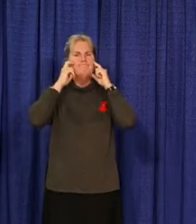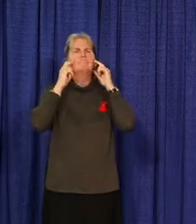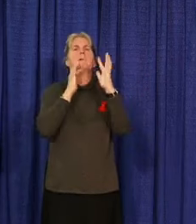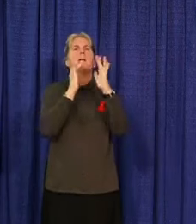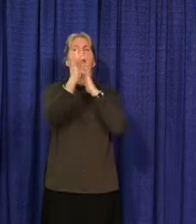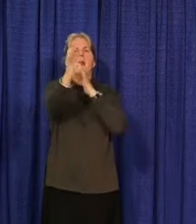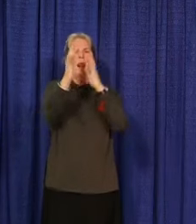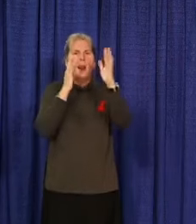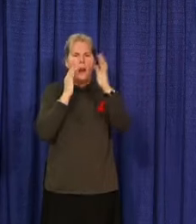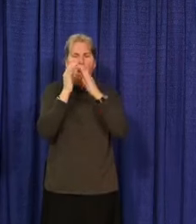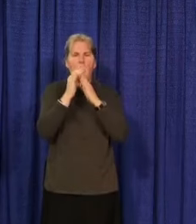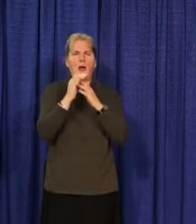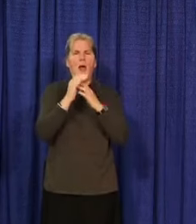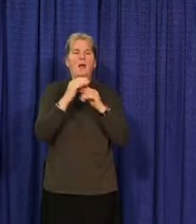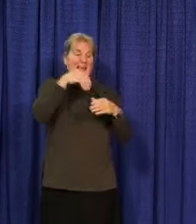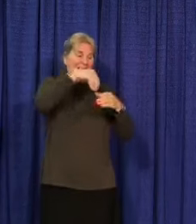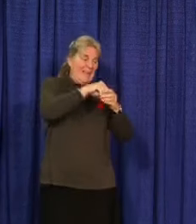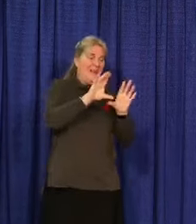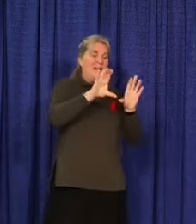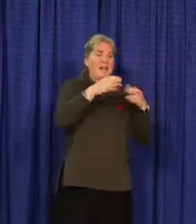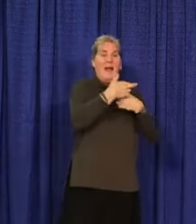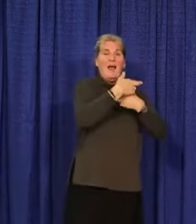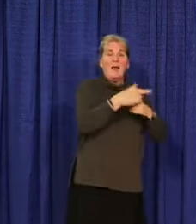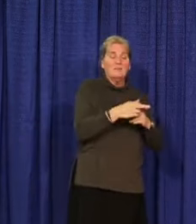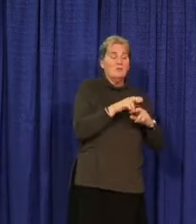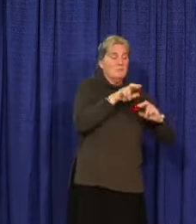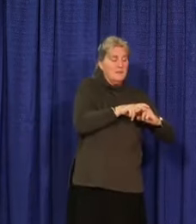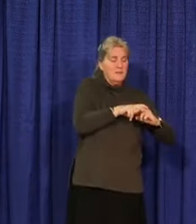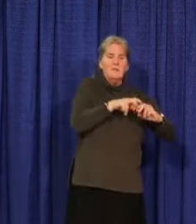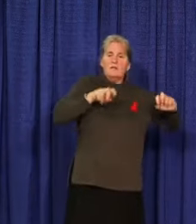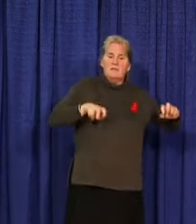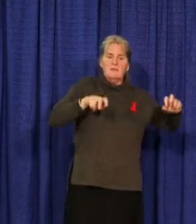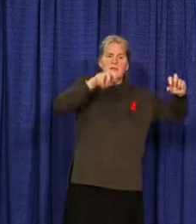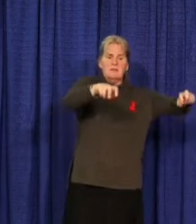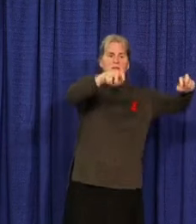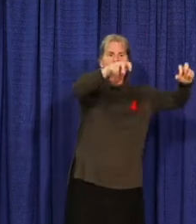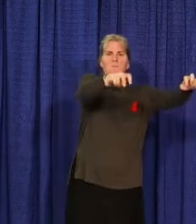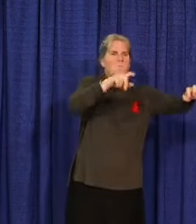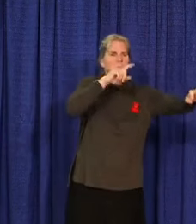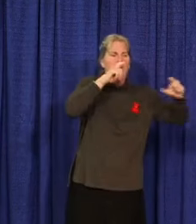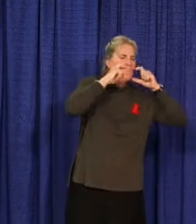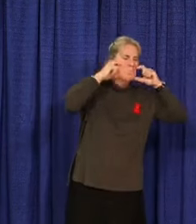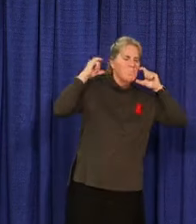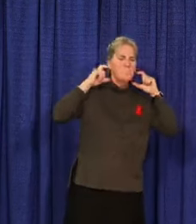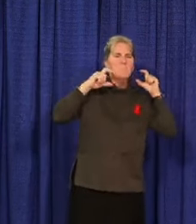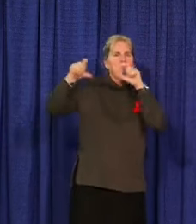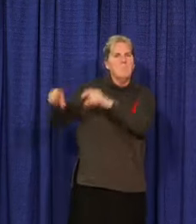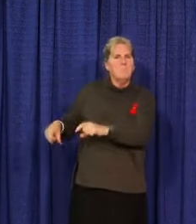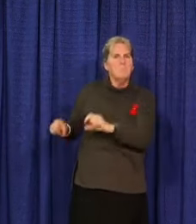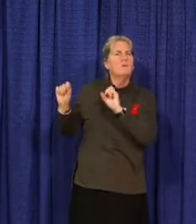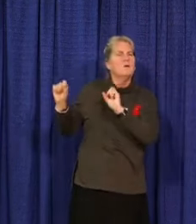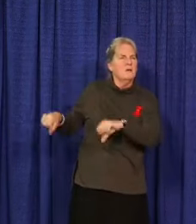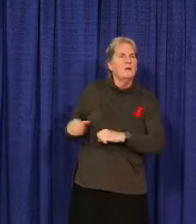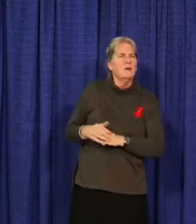between rooms, but not in classrooms where students will already be well spaced.